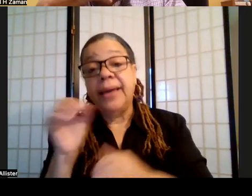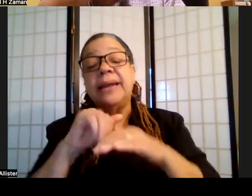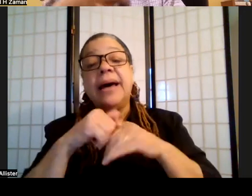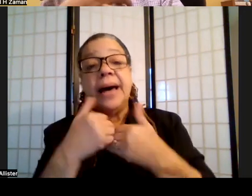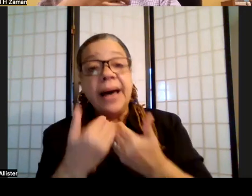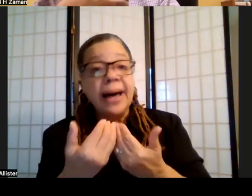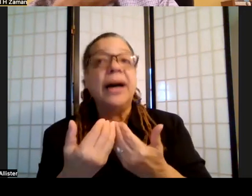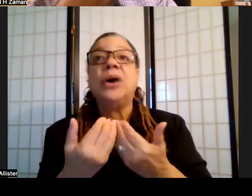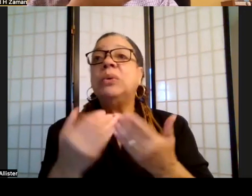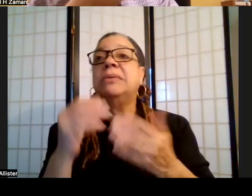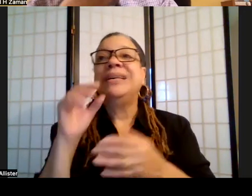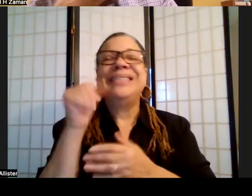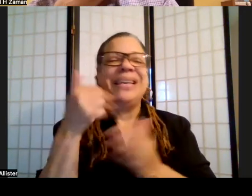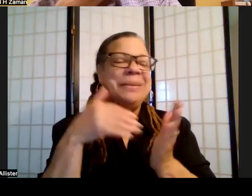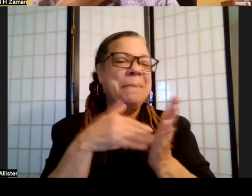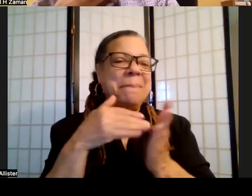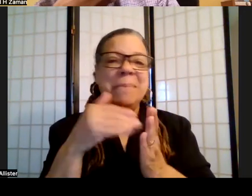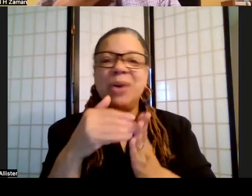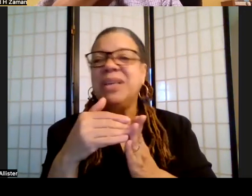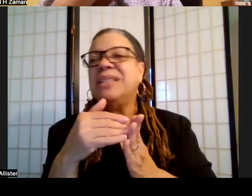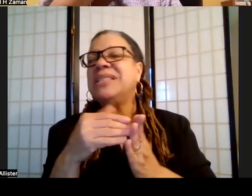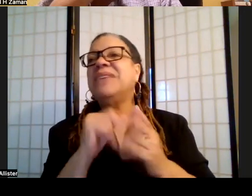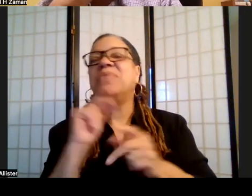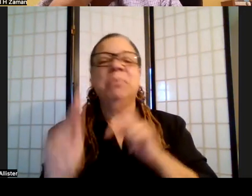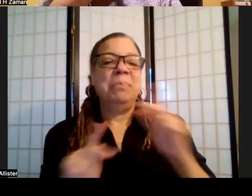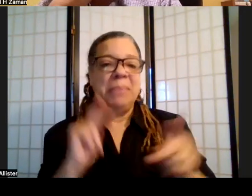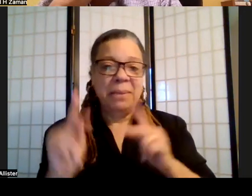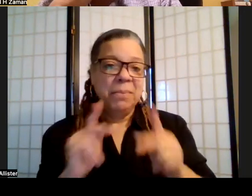tens of millions and hundreds of millions, hundreds of millions of lives have been affected.